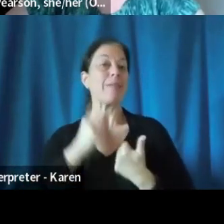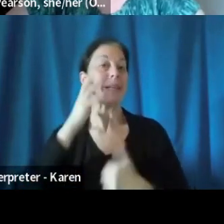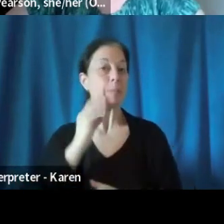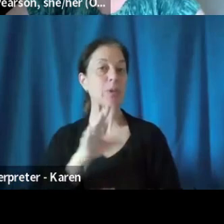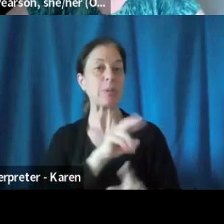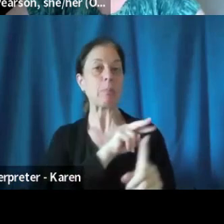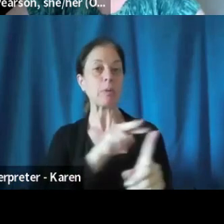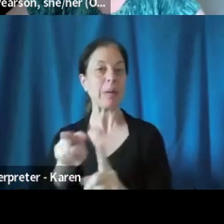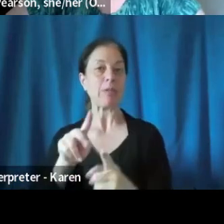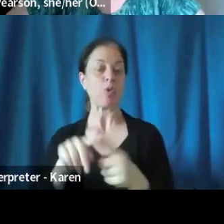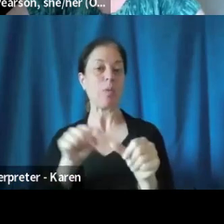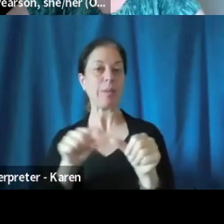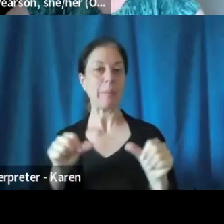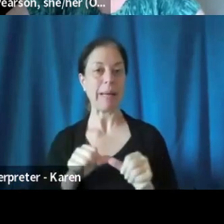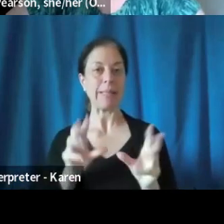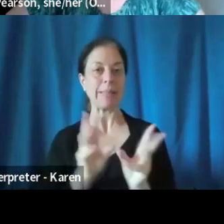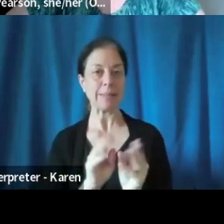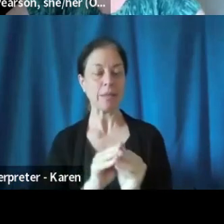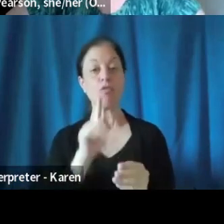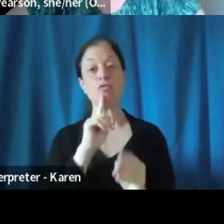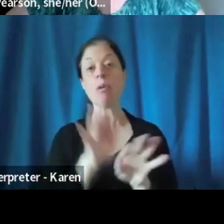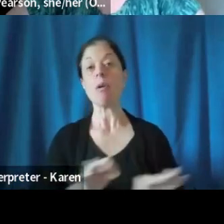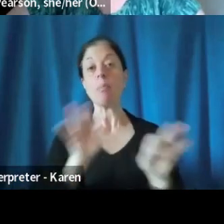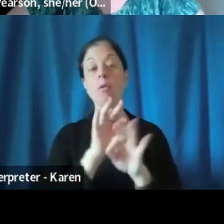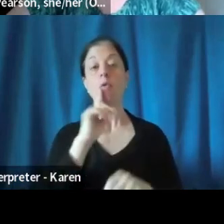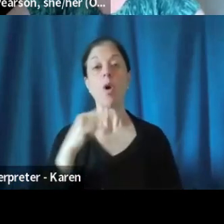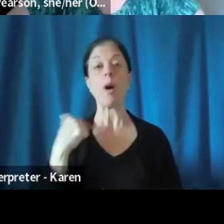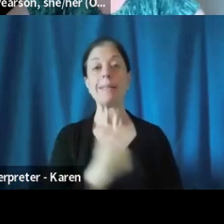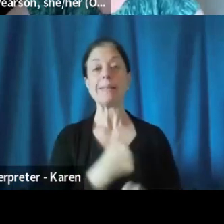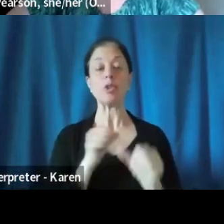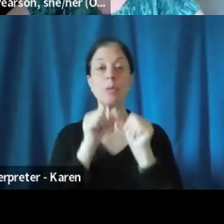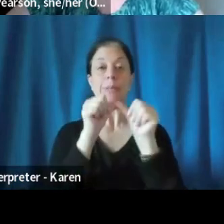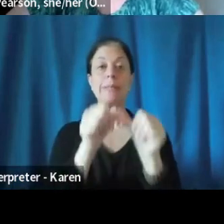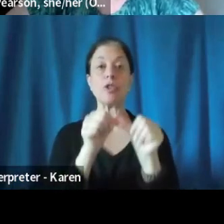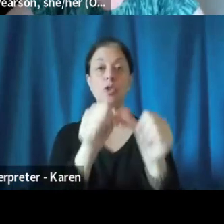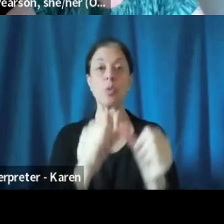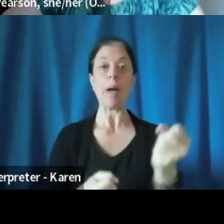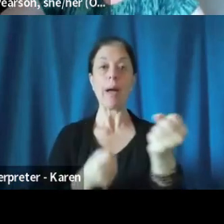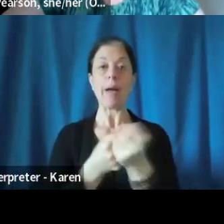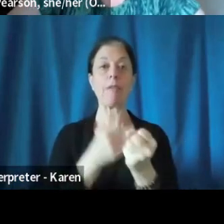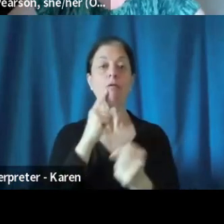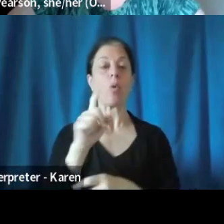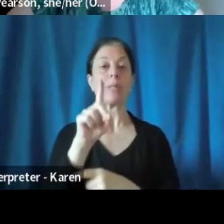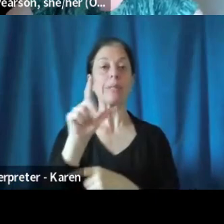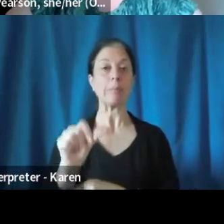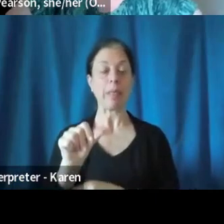Brad and Brittni for bringing their lived experience and perspective to this space. It's so important for us to